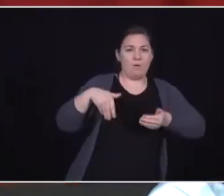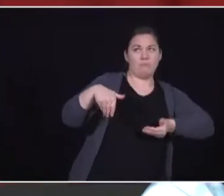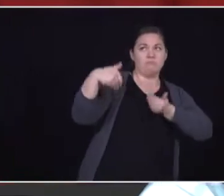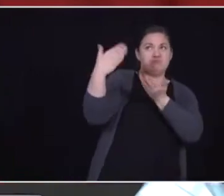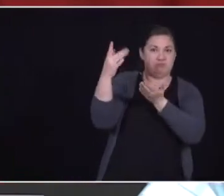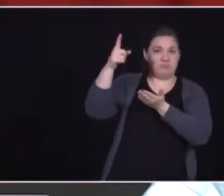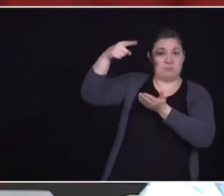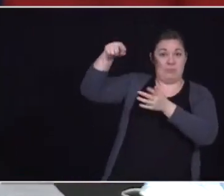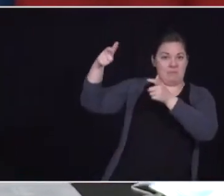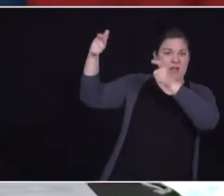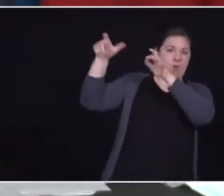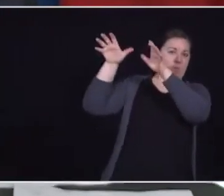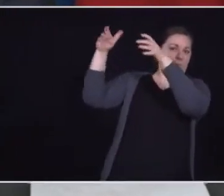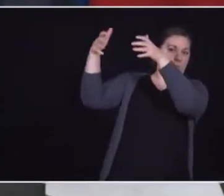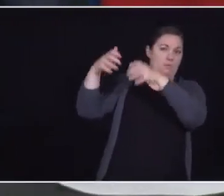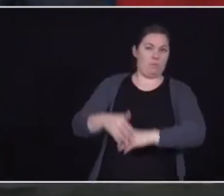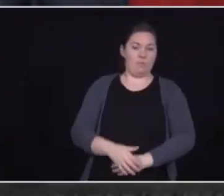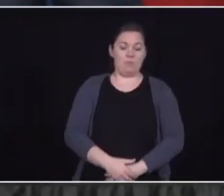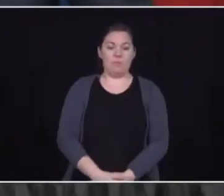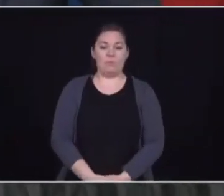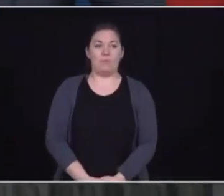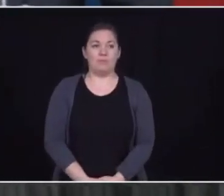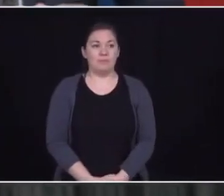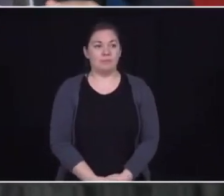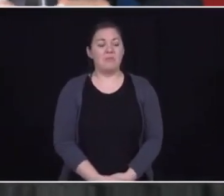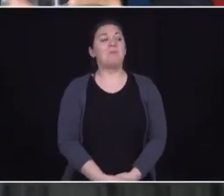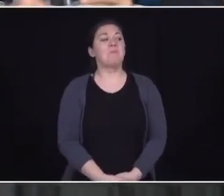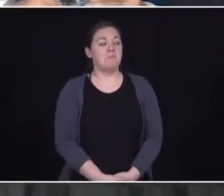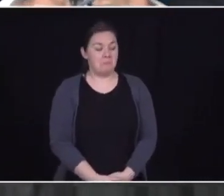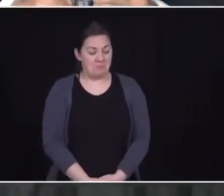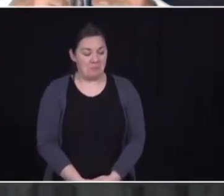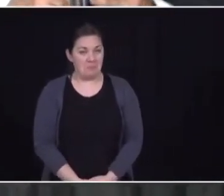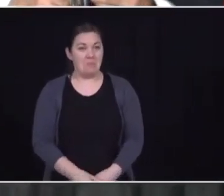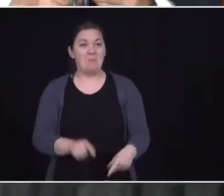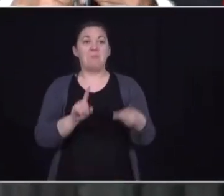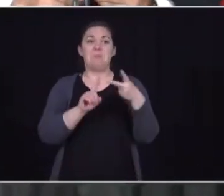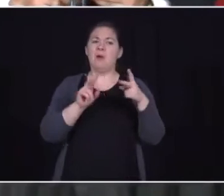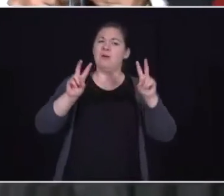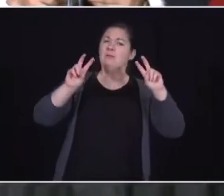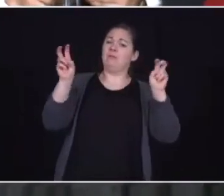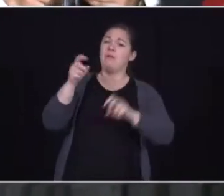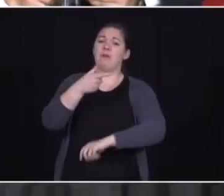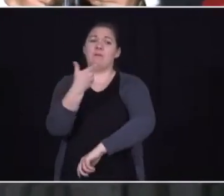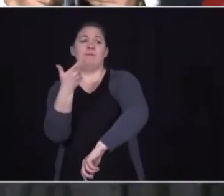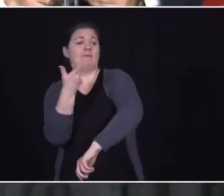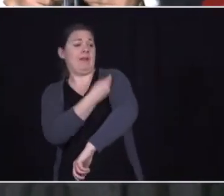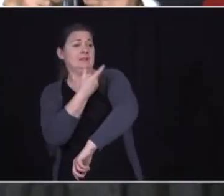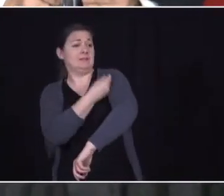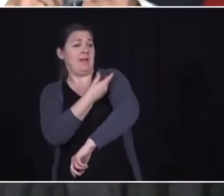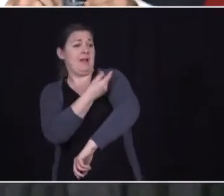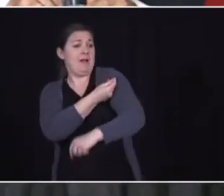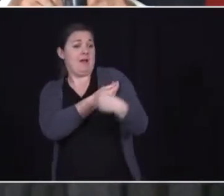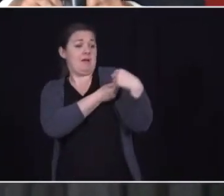are working closely together with the task force and bringing the sub prioritization group to bring those to the task force in the next while. Follow-up?